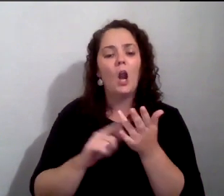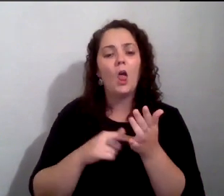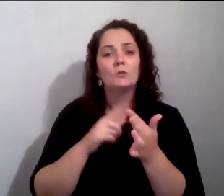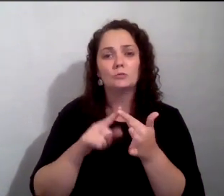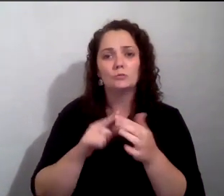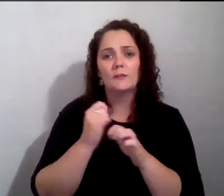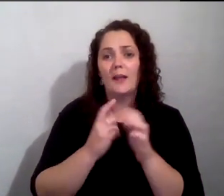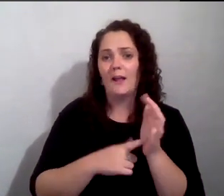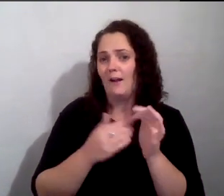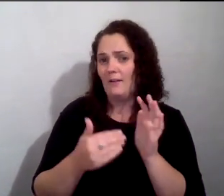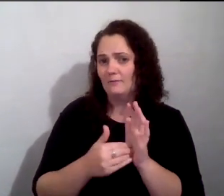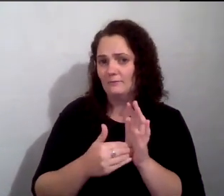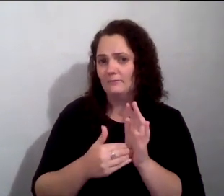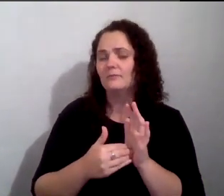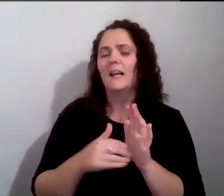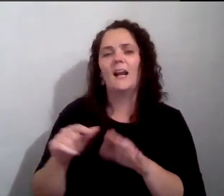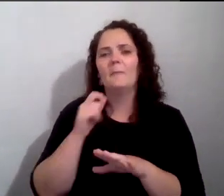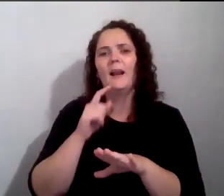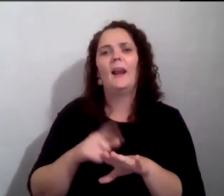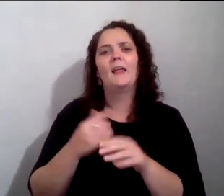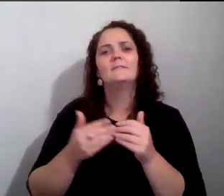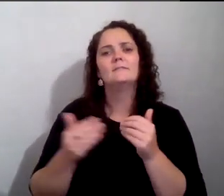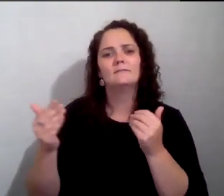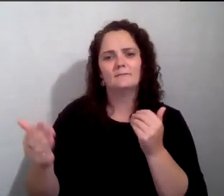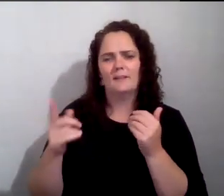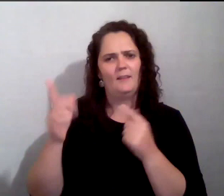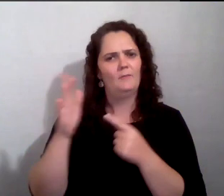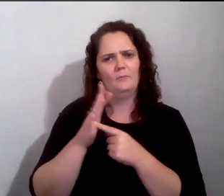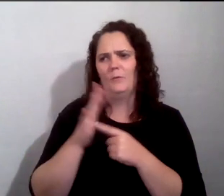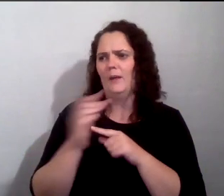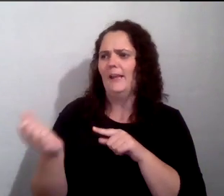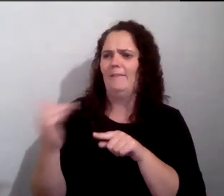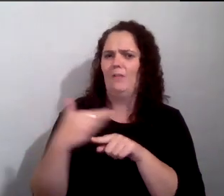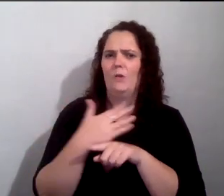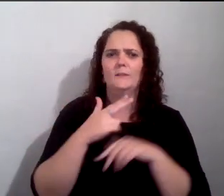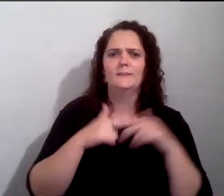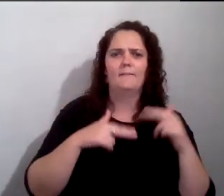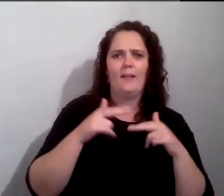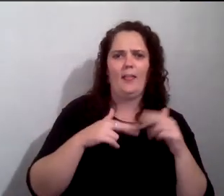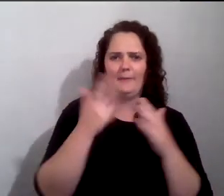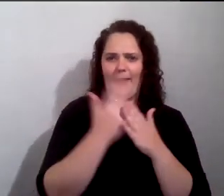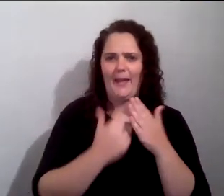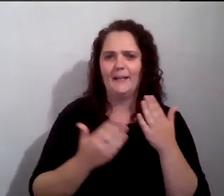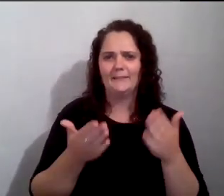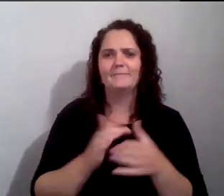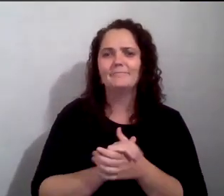Lohte and Gleizes, the late cubists are also very influential within the development of these artists.